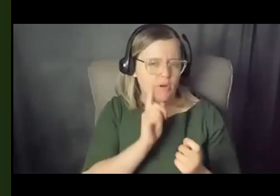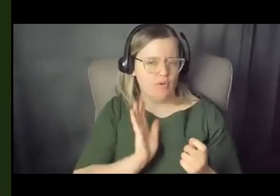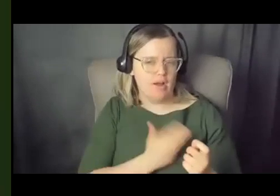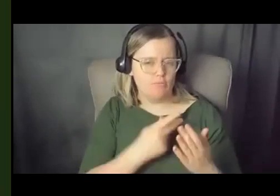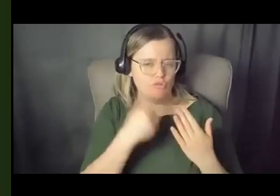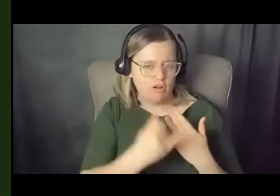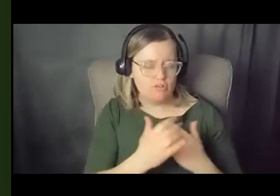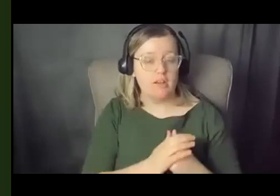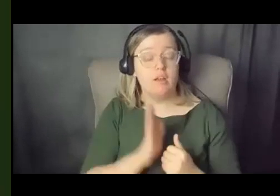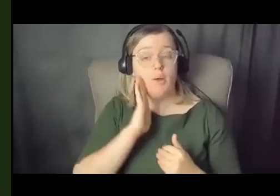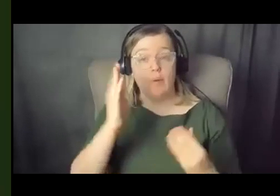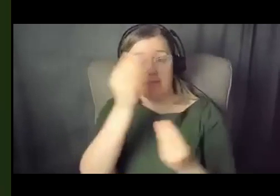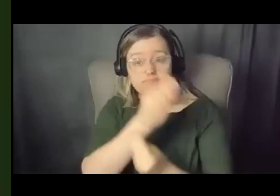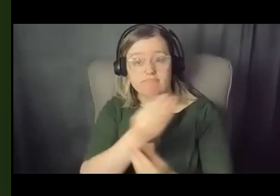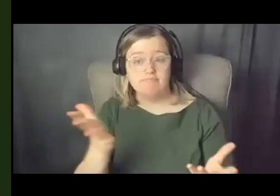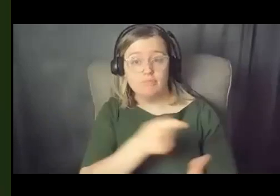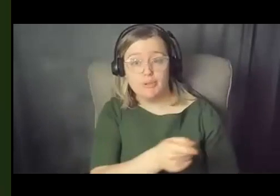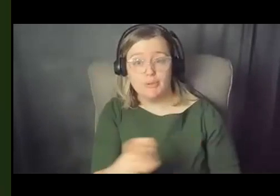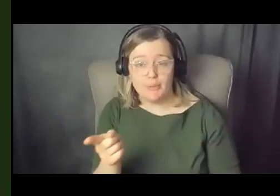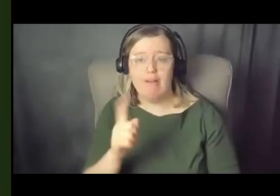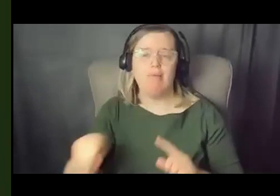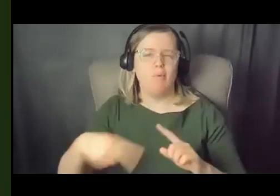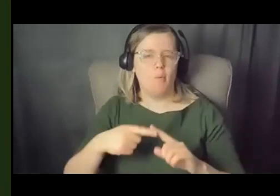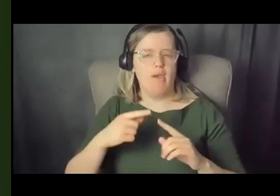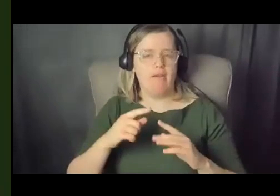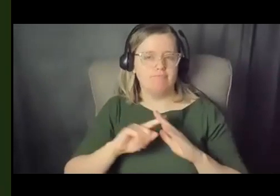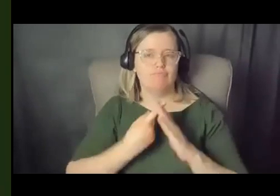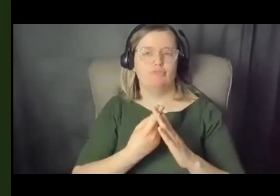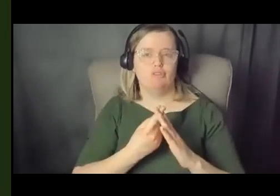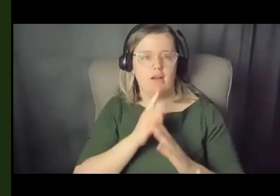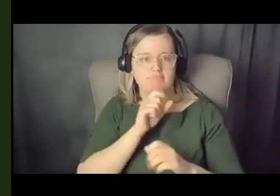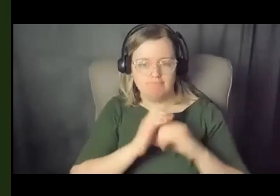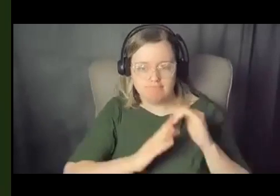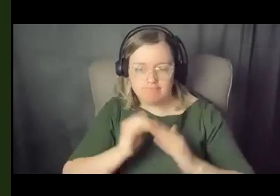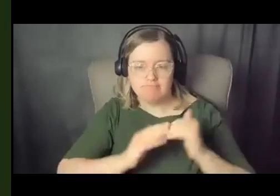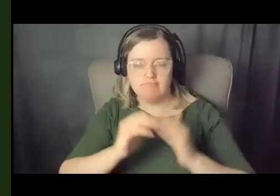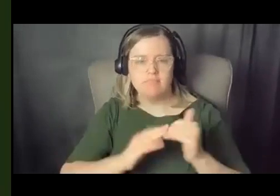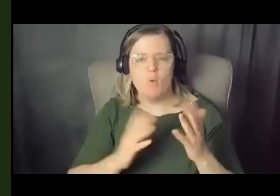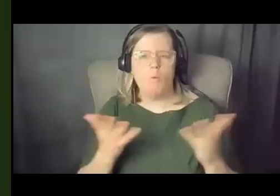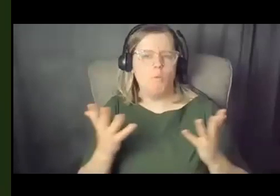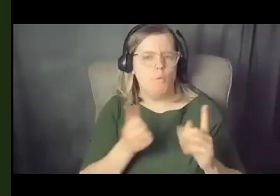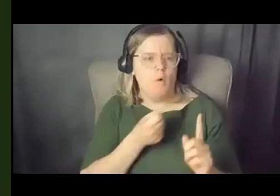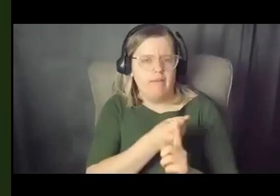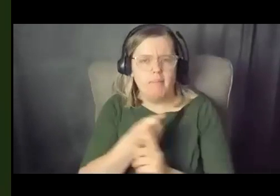And we'll be conveying that information to you once the construction starts, what the impacts are, when it will occur,